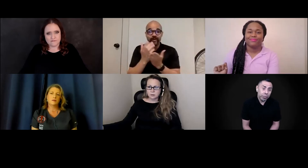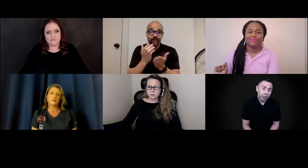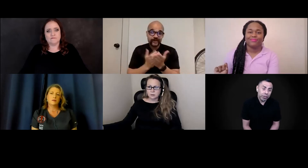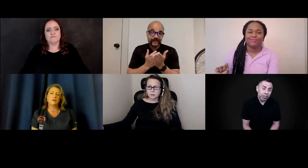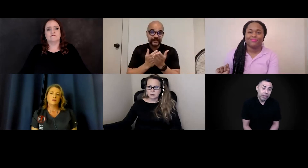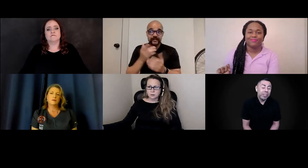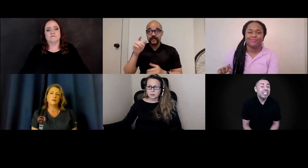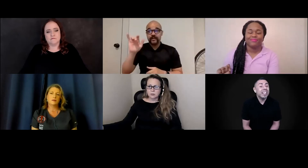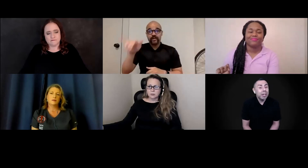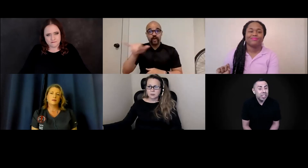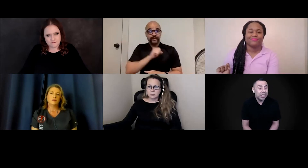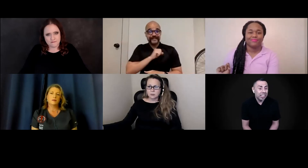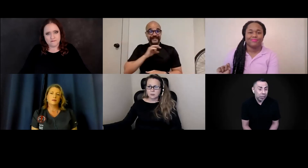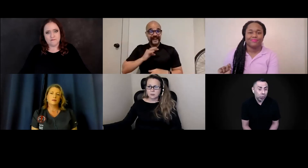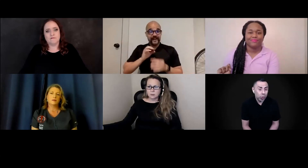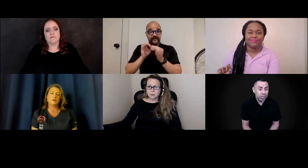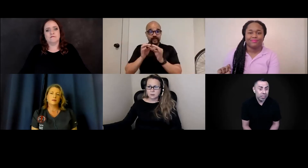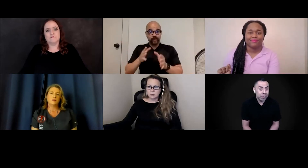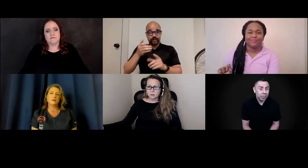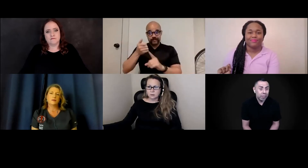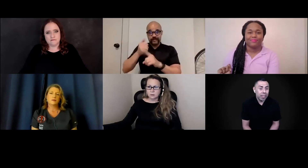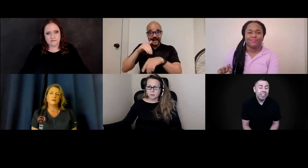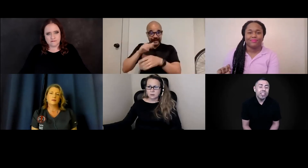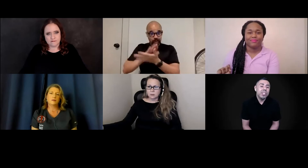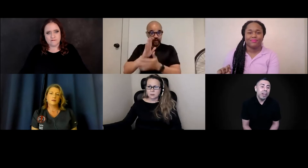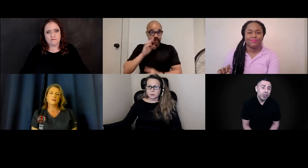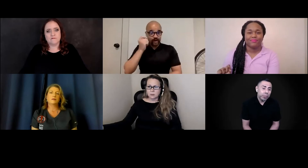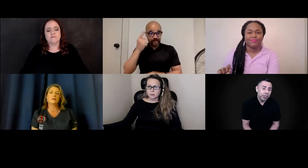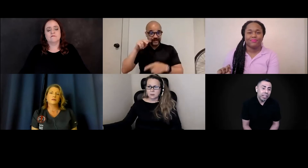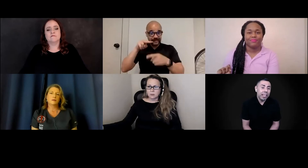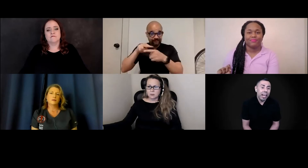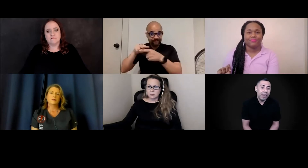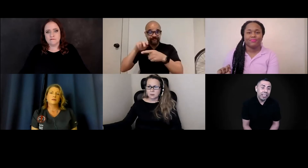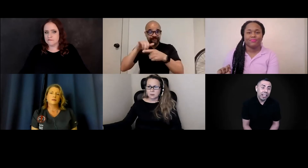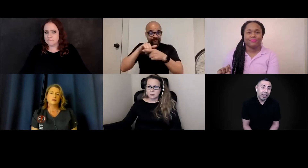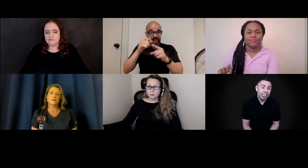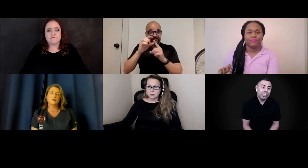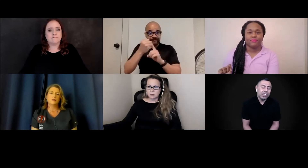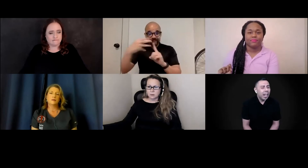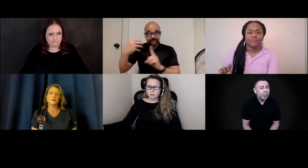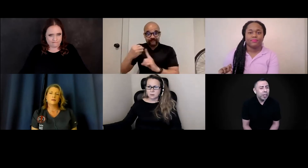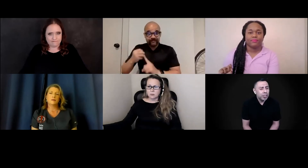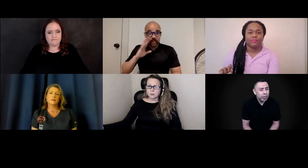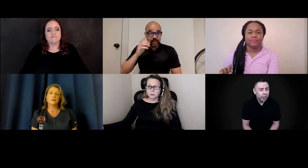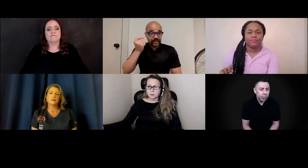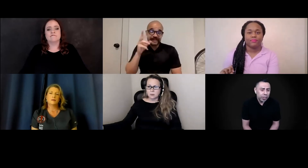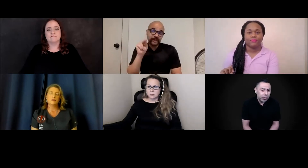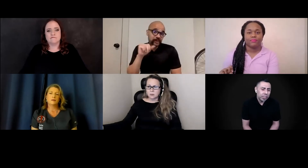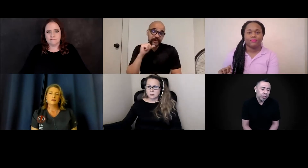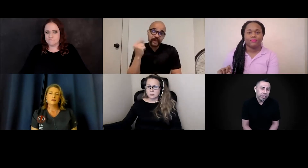certified interpreter because I'm take legal courses. The staff interpreters that they have at that college, I'm not sure if they're familiar